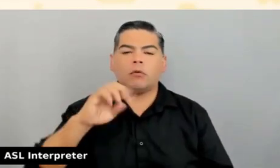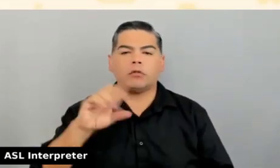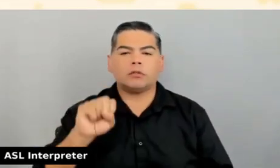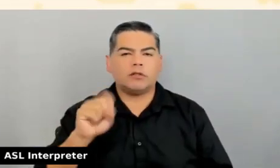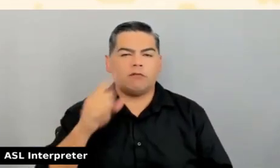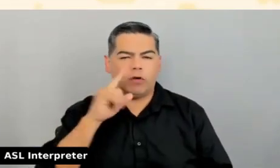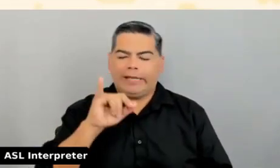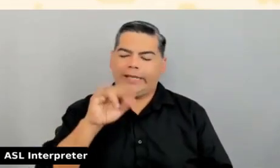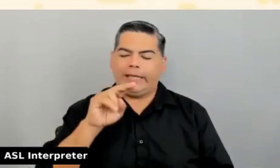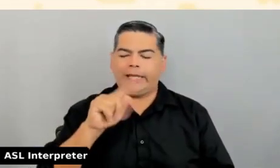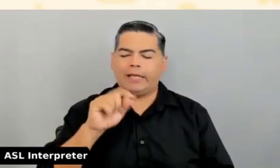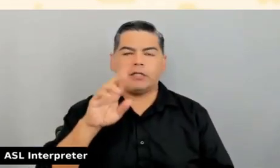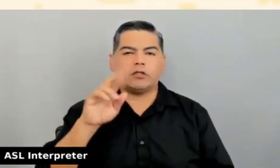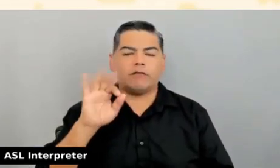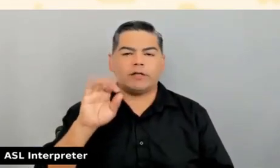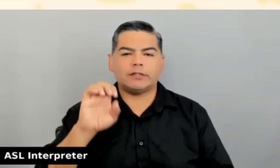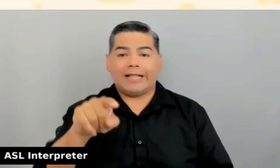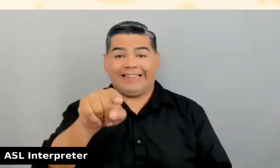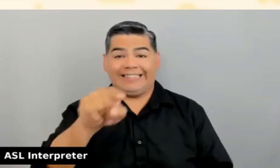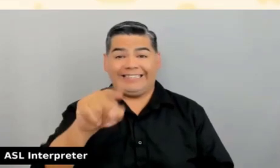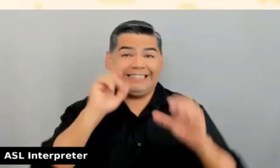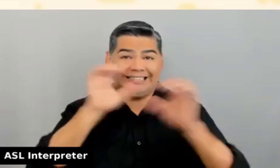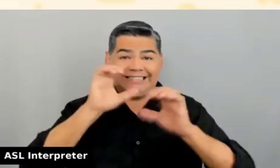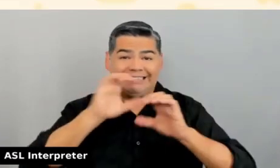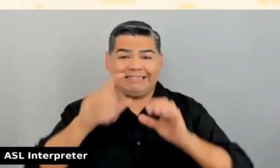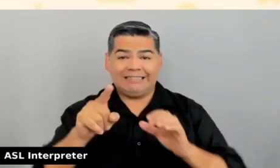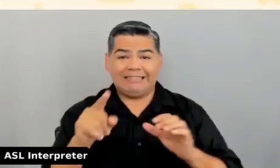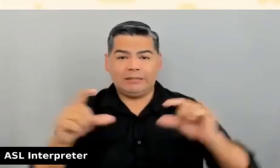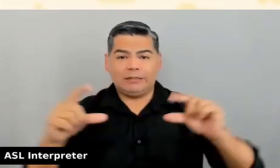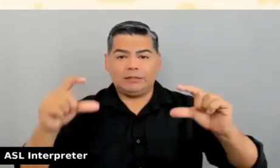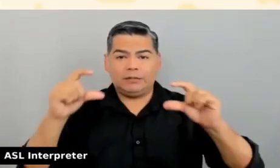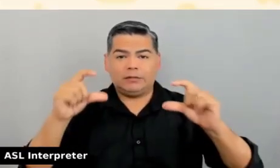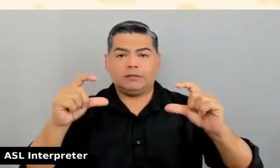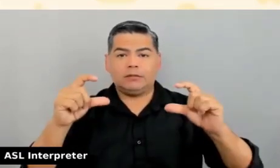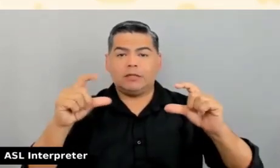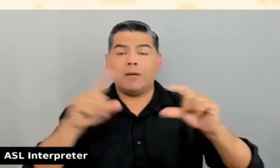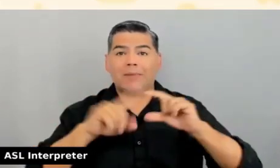This is the search area. And on this theme, it has a very light border